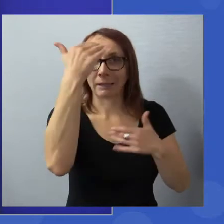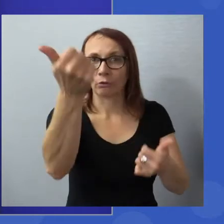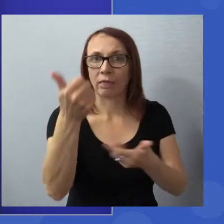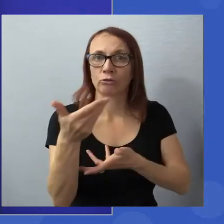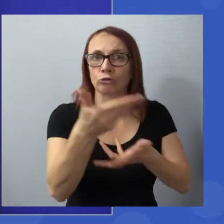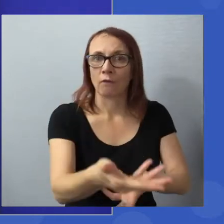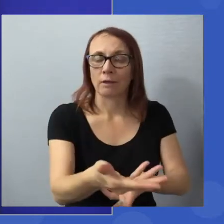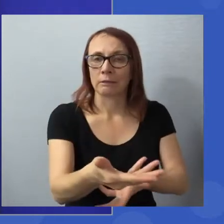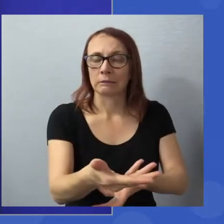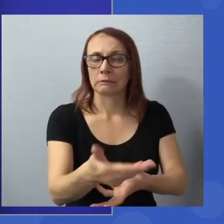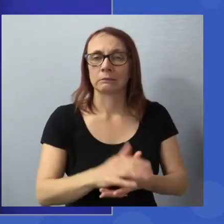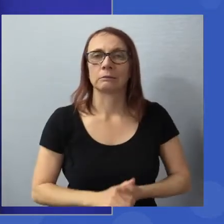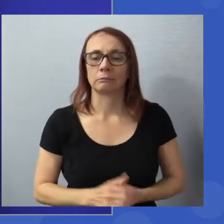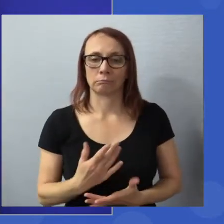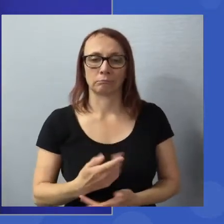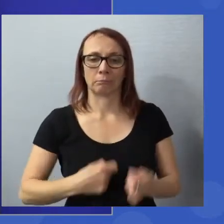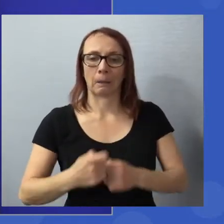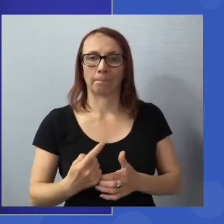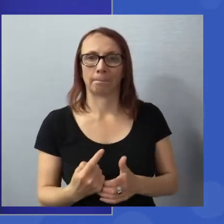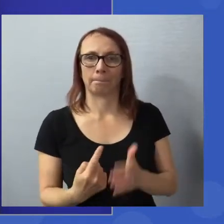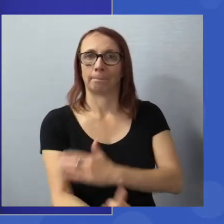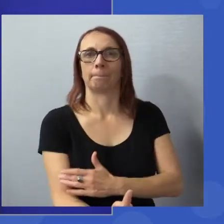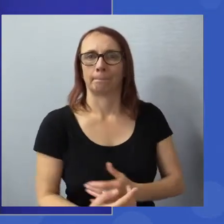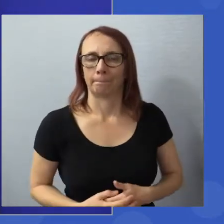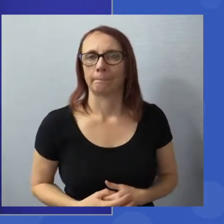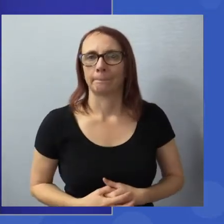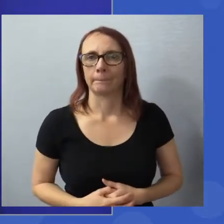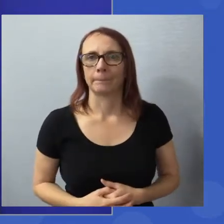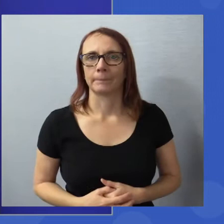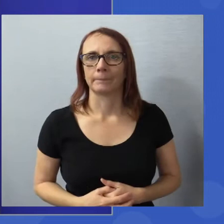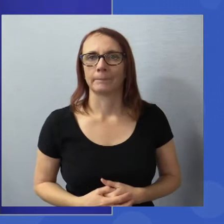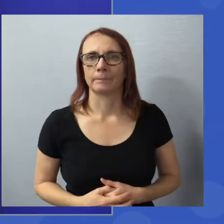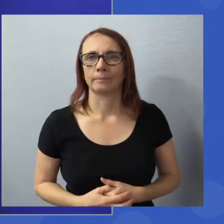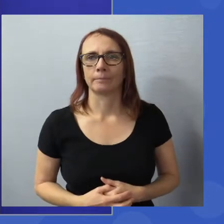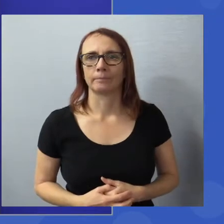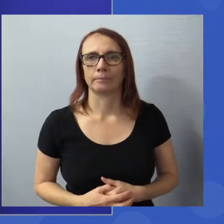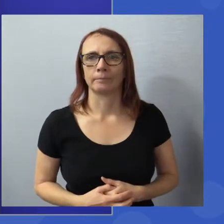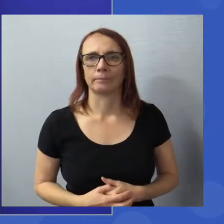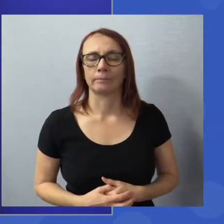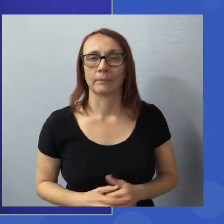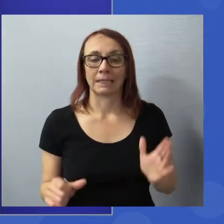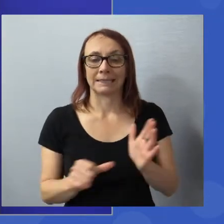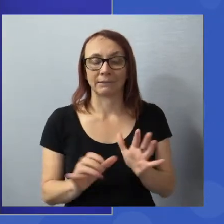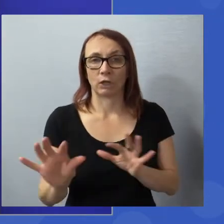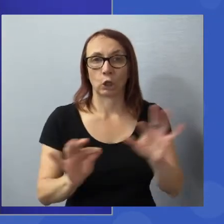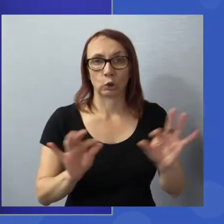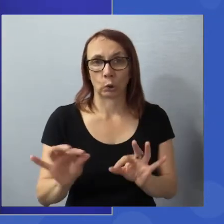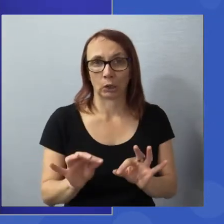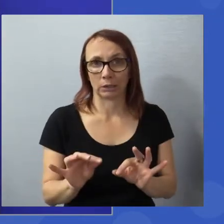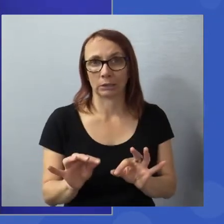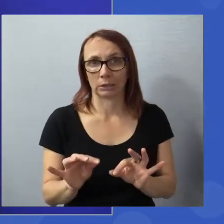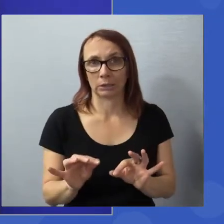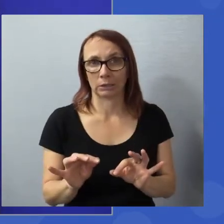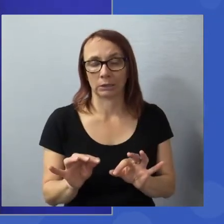dependency and yes well the hard choices for us are as another table said and